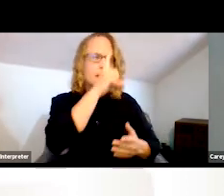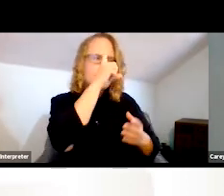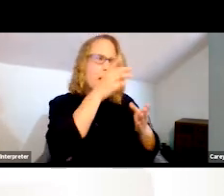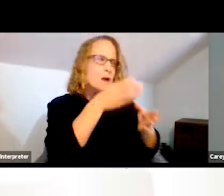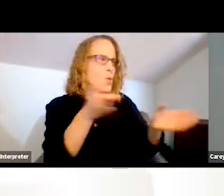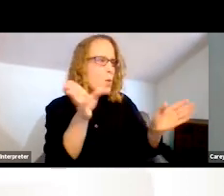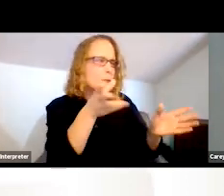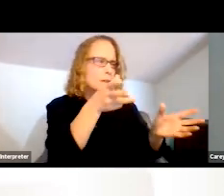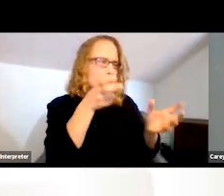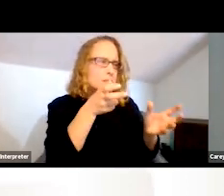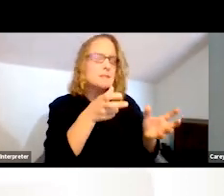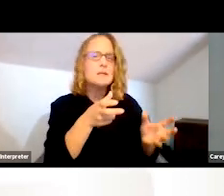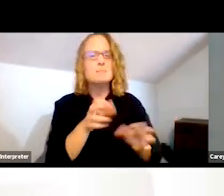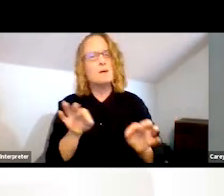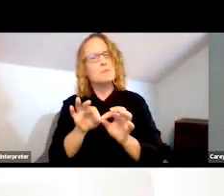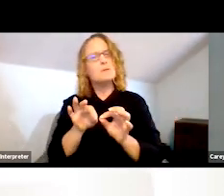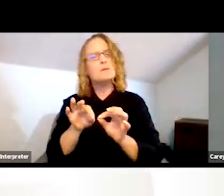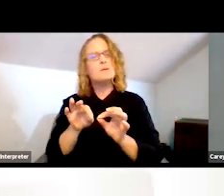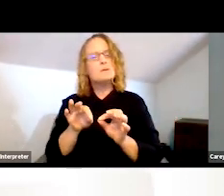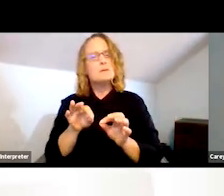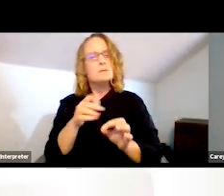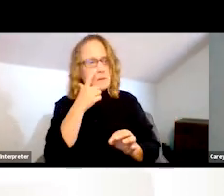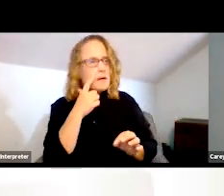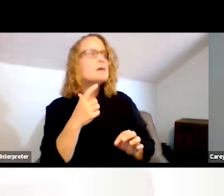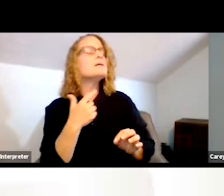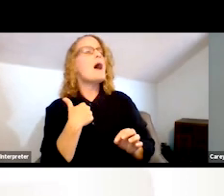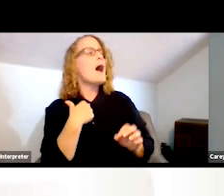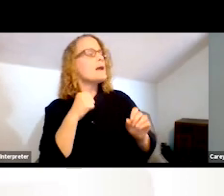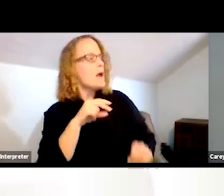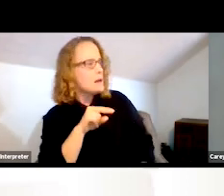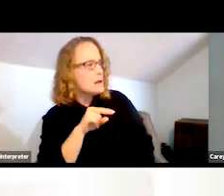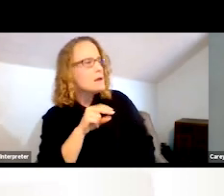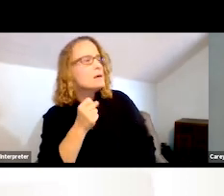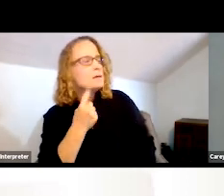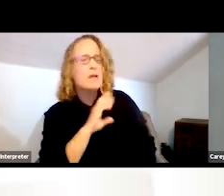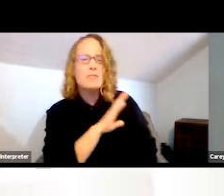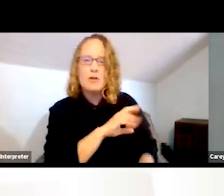being able to listen empathetically. Paying attention to the thoughts and feelings